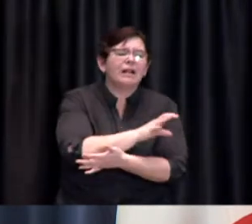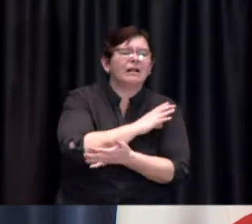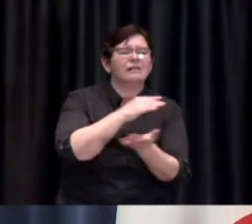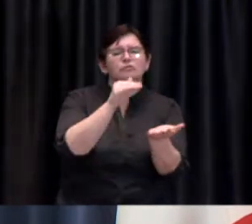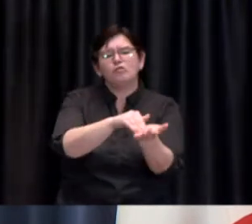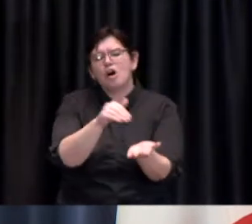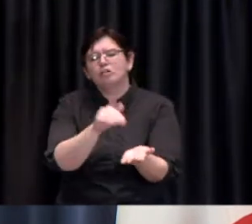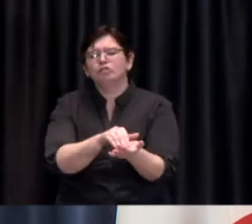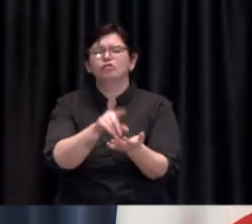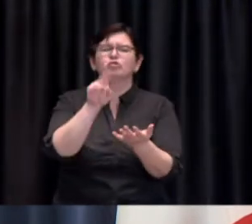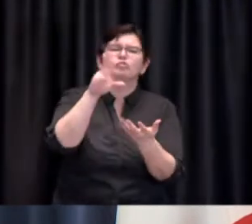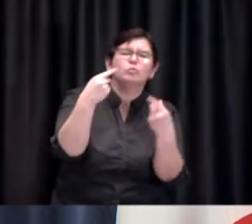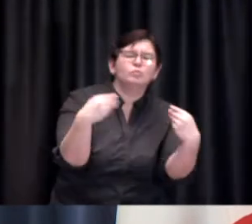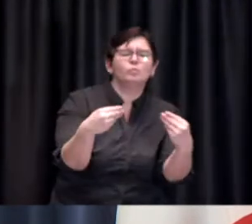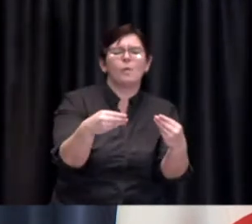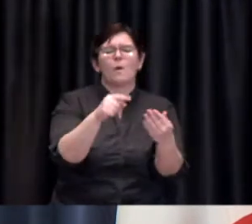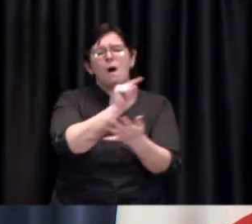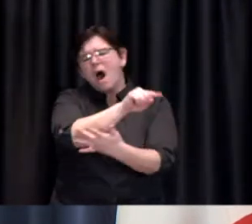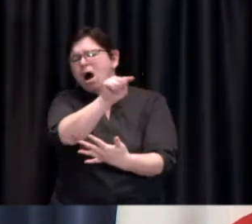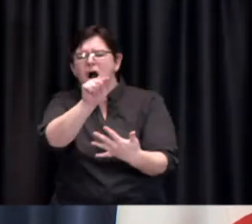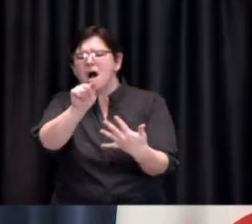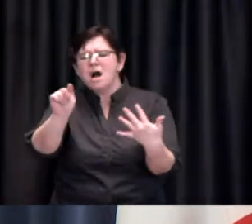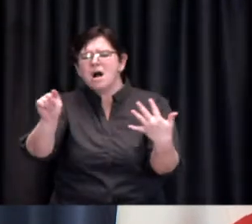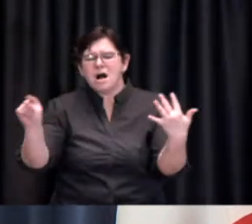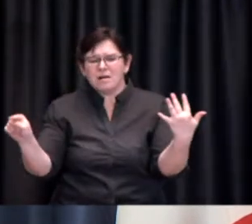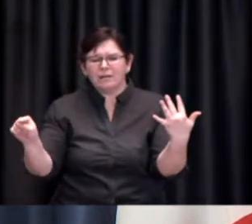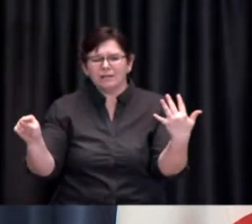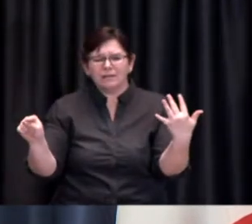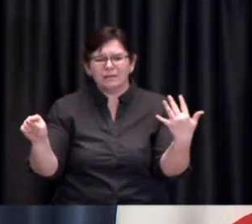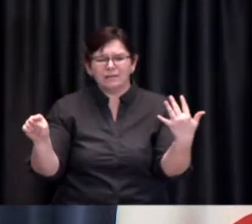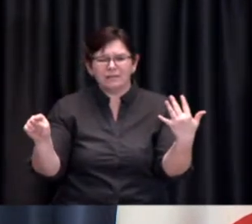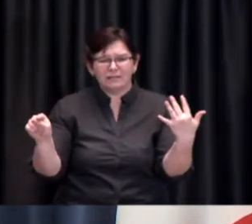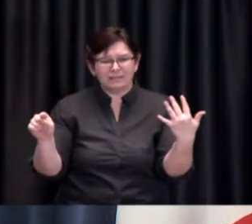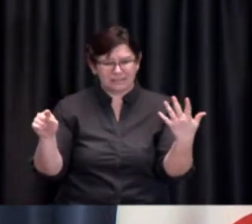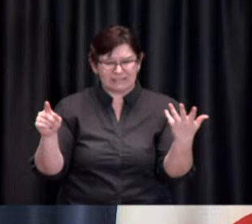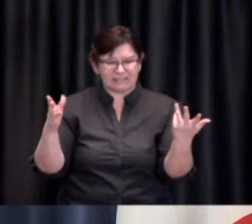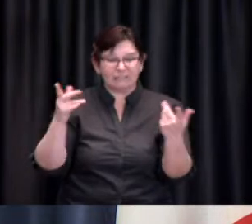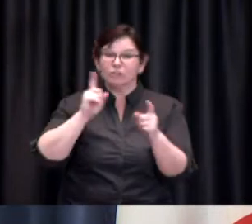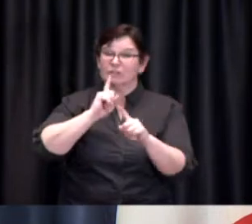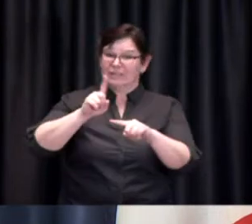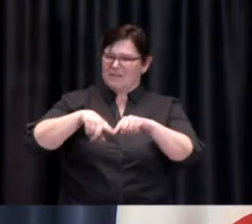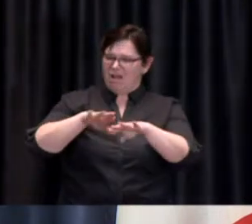engaged in vaccine administration and its planning. Brad: Mark I'm going to throw to the Chief but let me just add